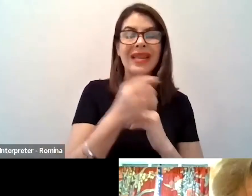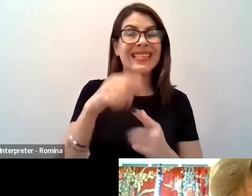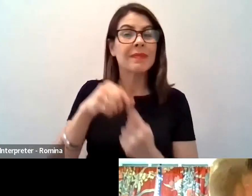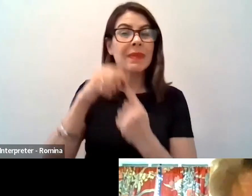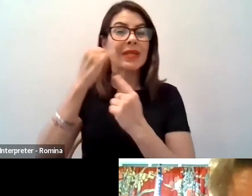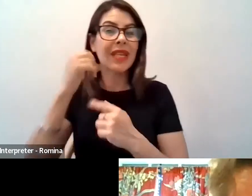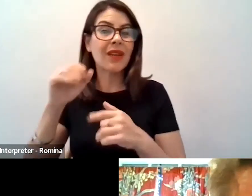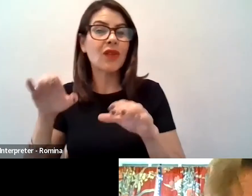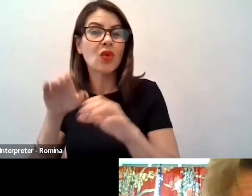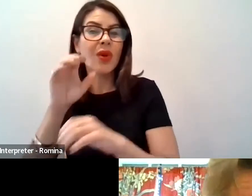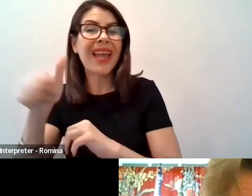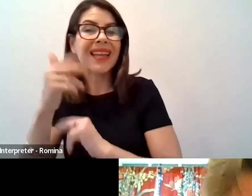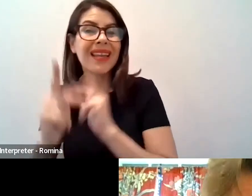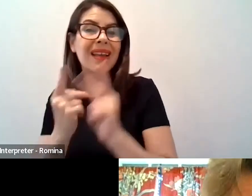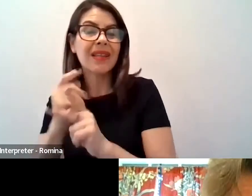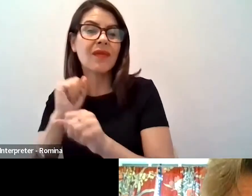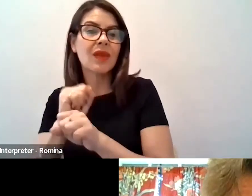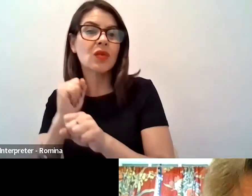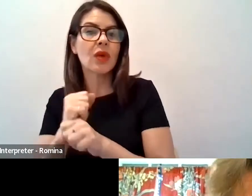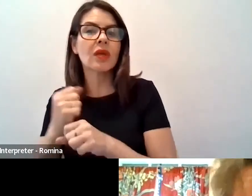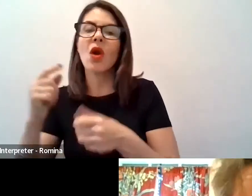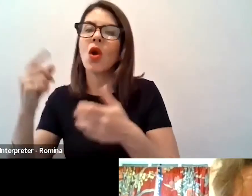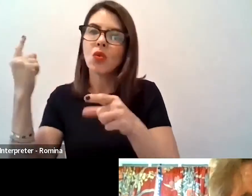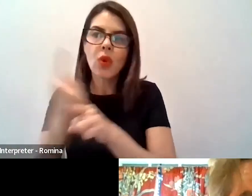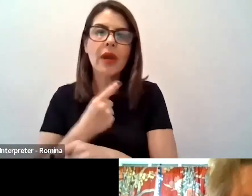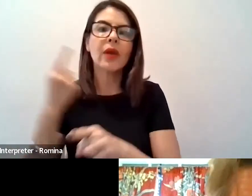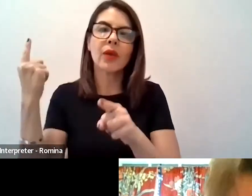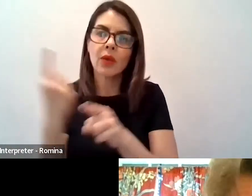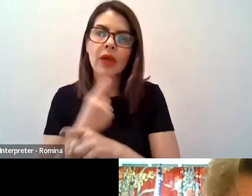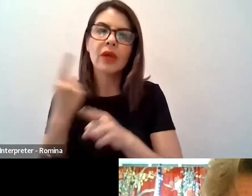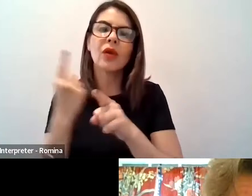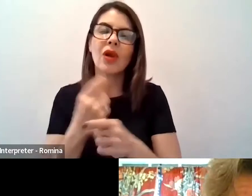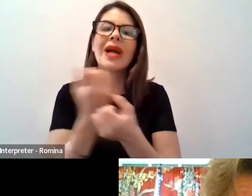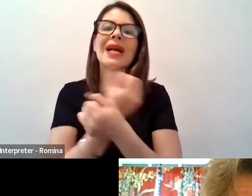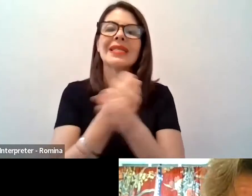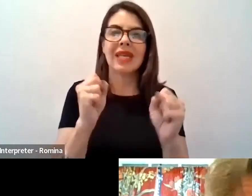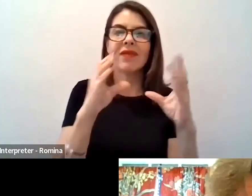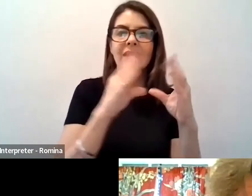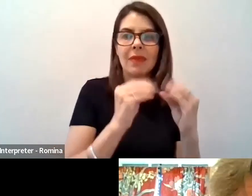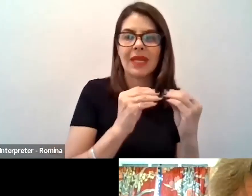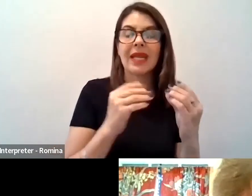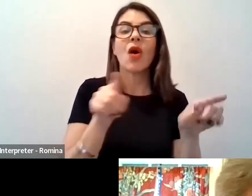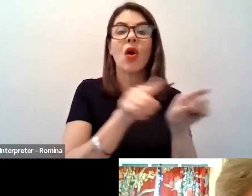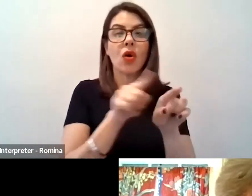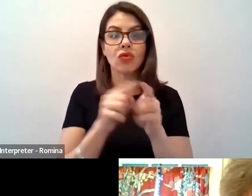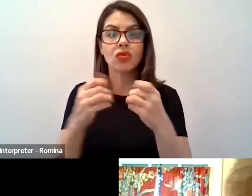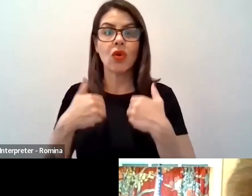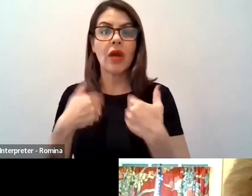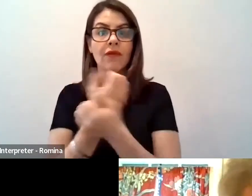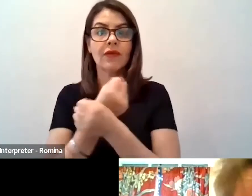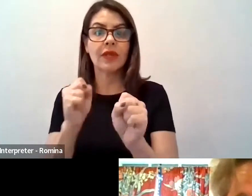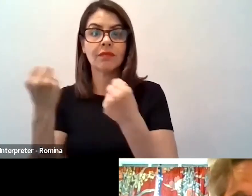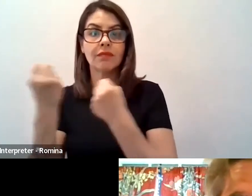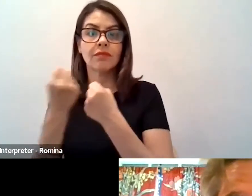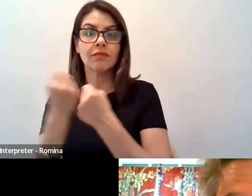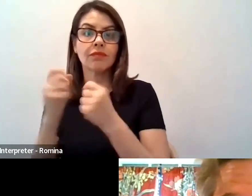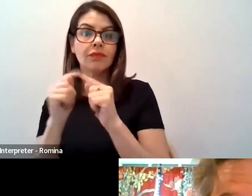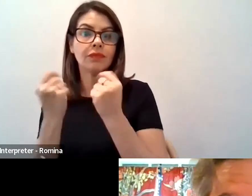They should be, you know, routine safety meetings safety support team should be in place. You know, this would be like the, the fire department